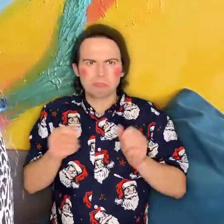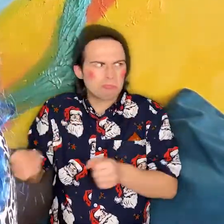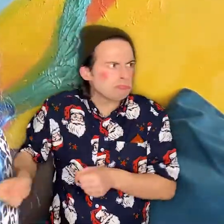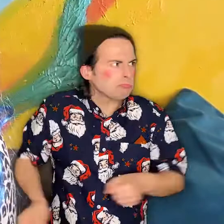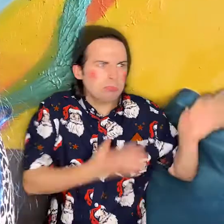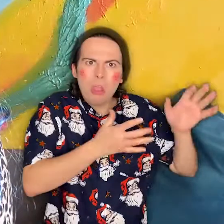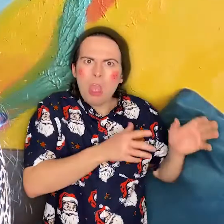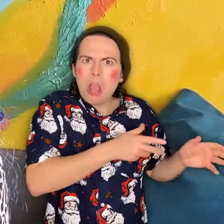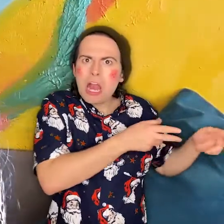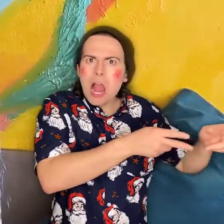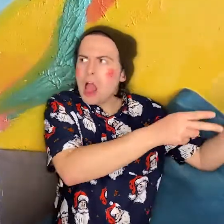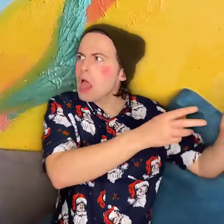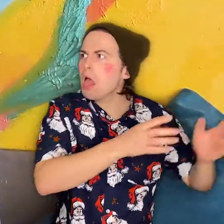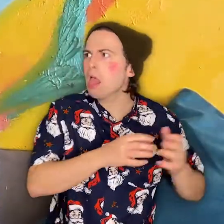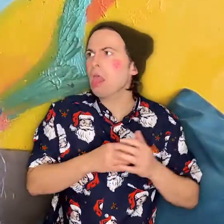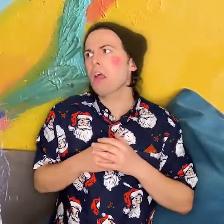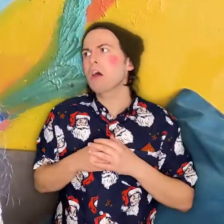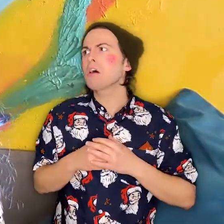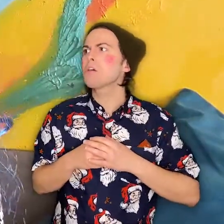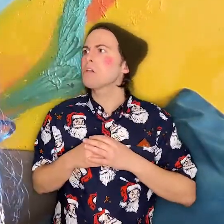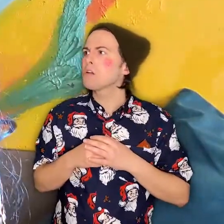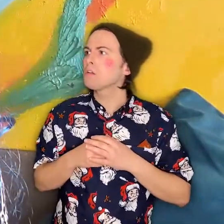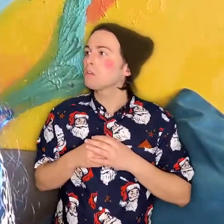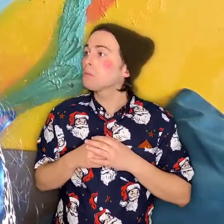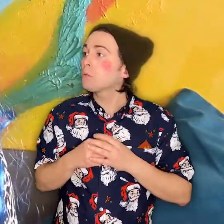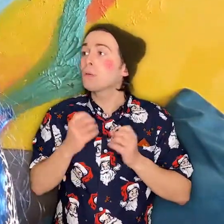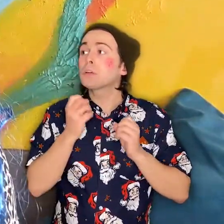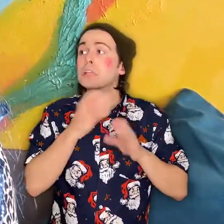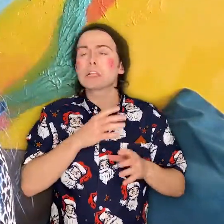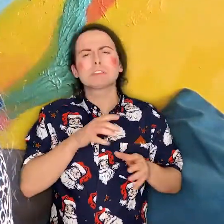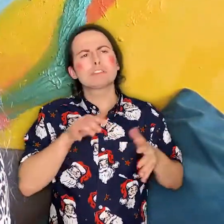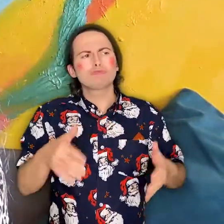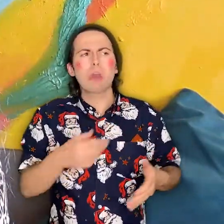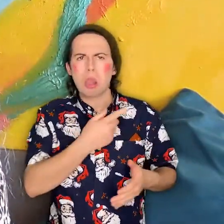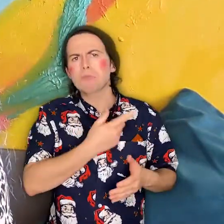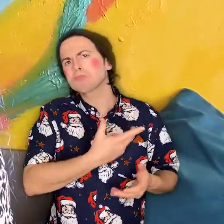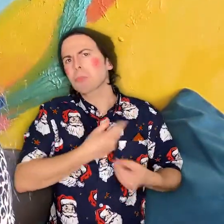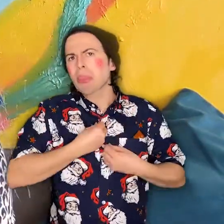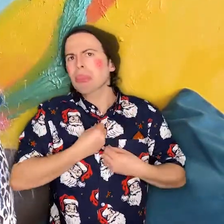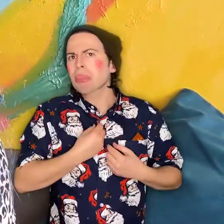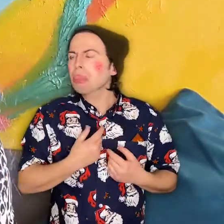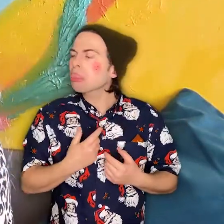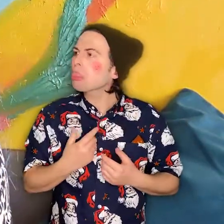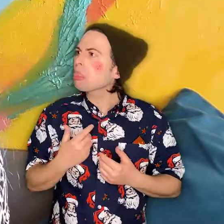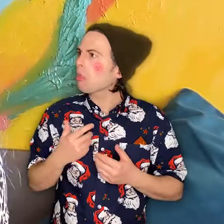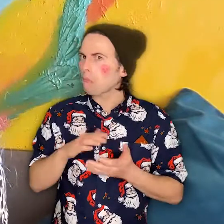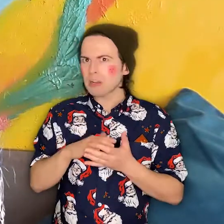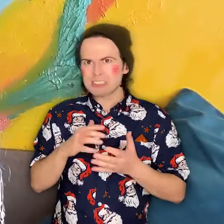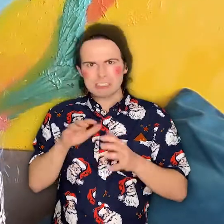canal. I told Cinderella she was coming to live with me and she’s been here ever since.